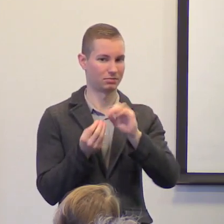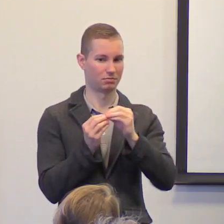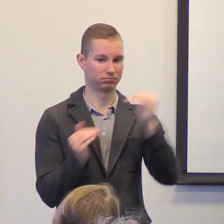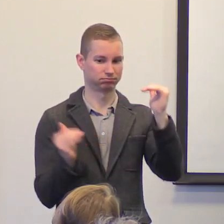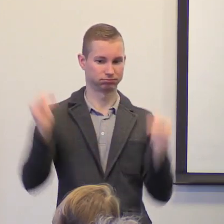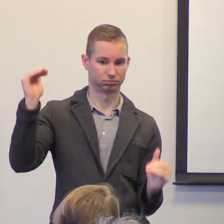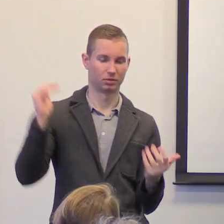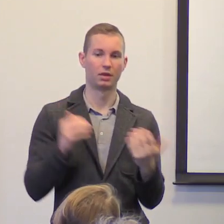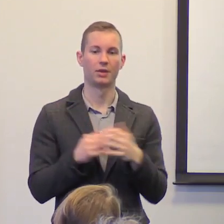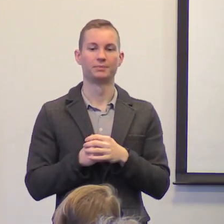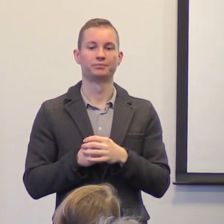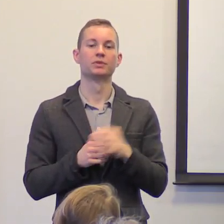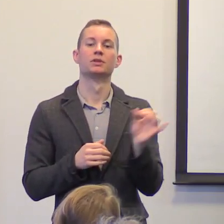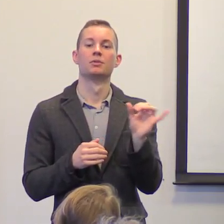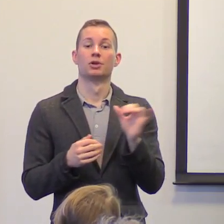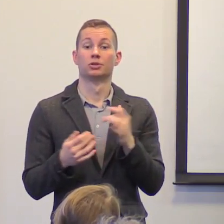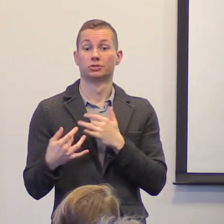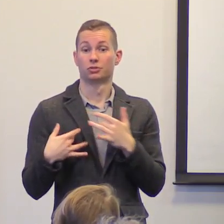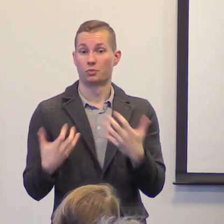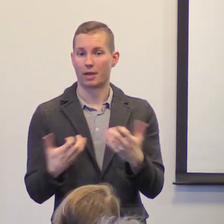Similar concerns have been existing in Chicago.